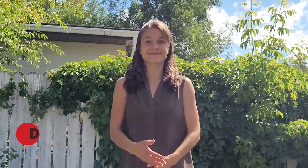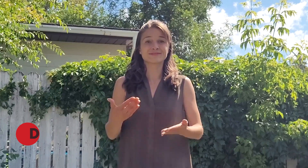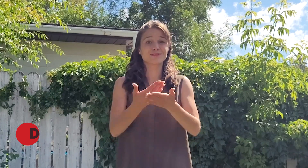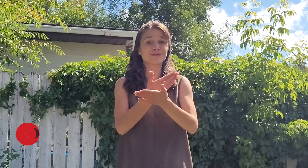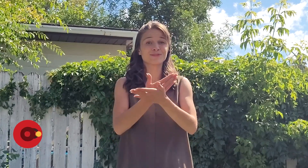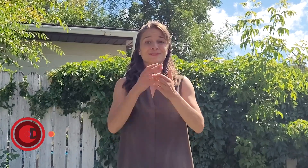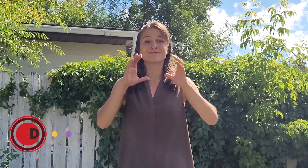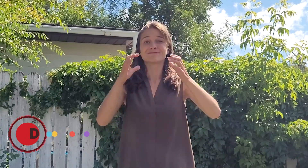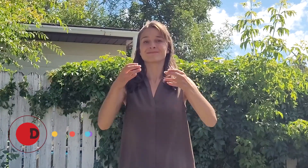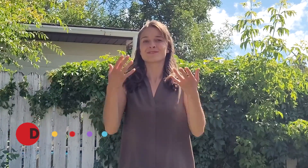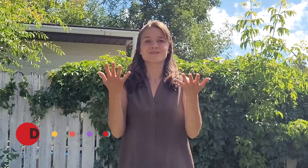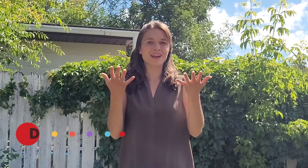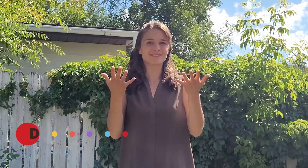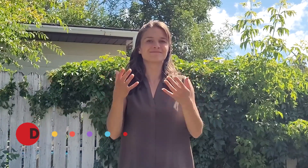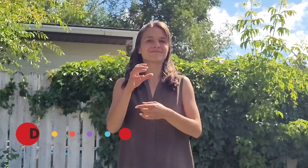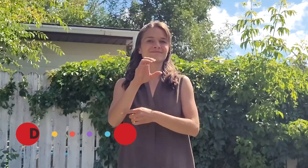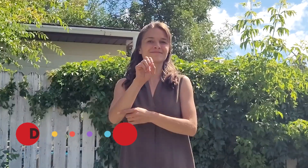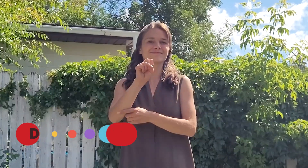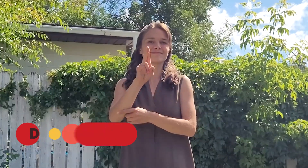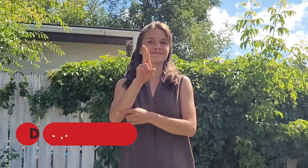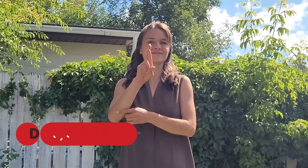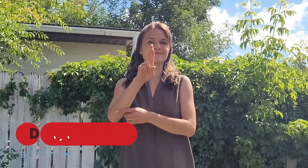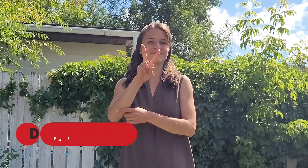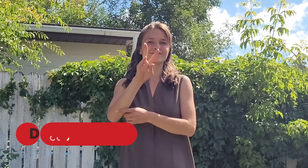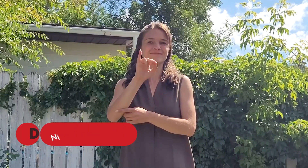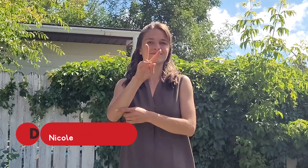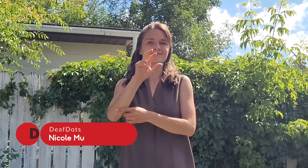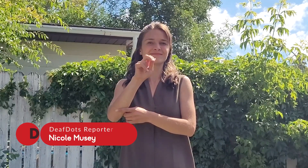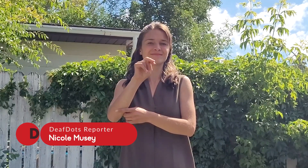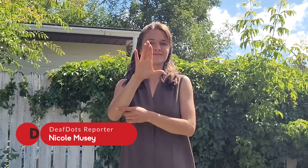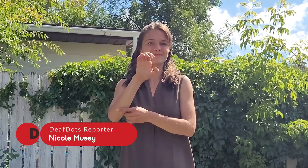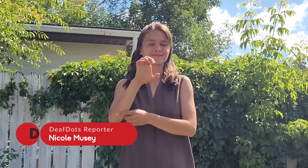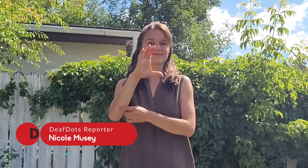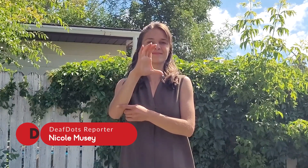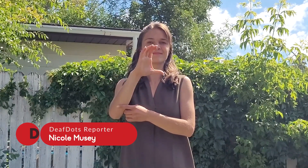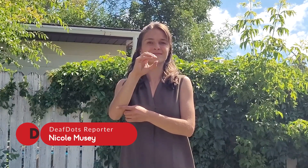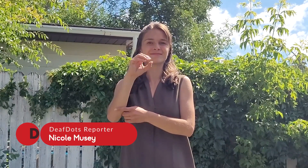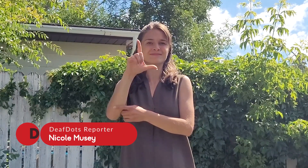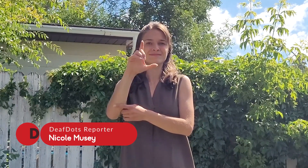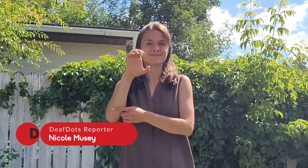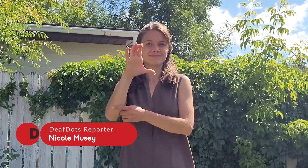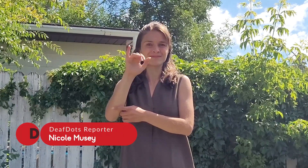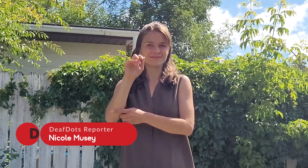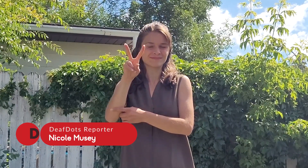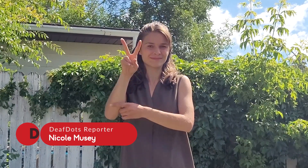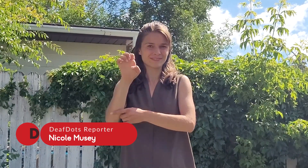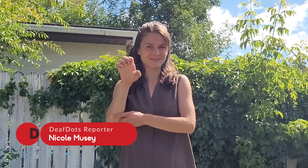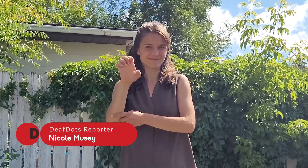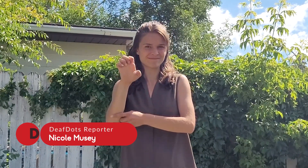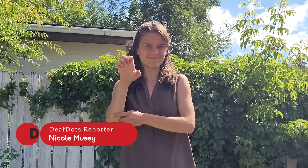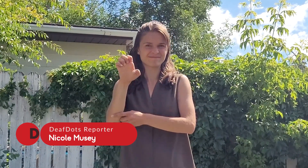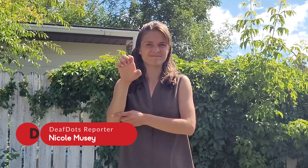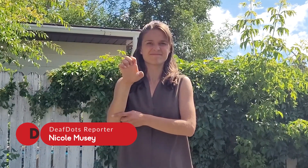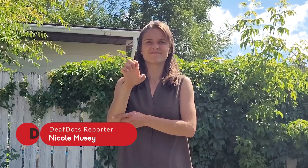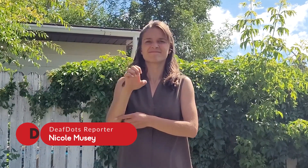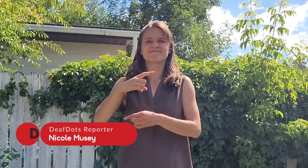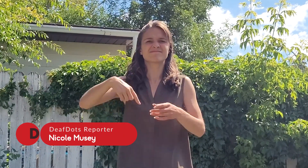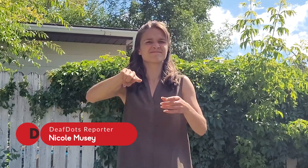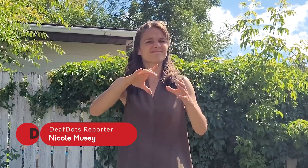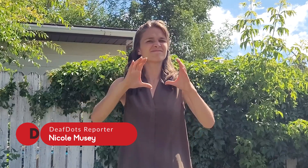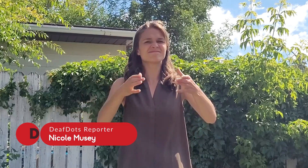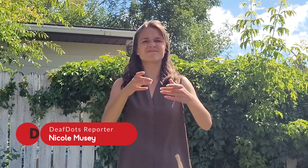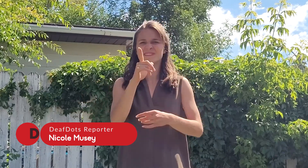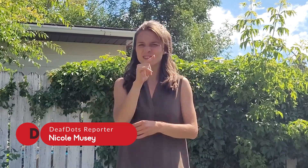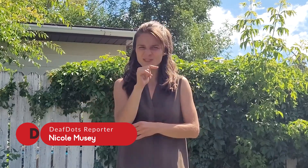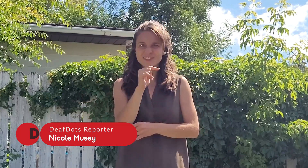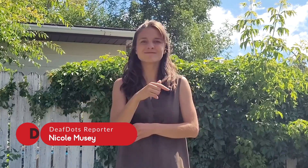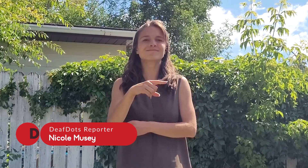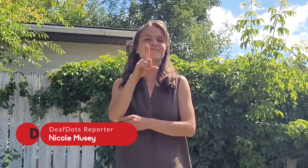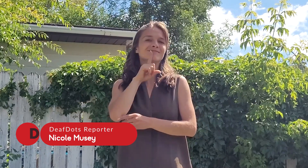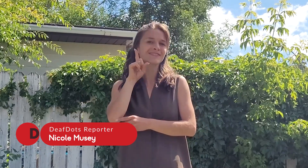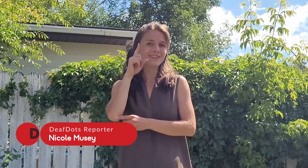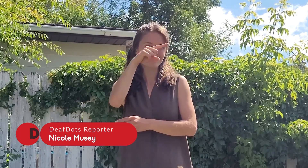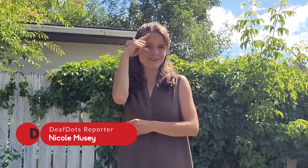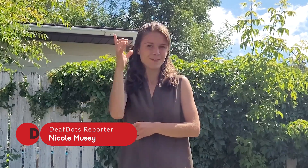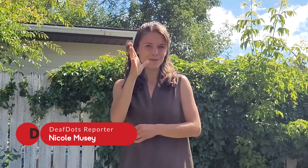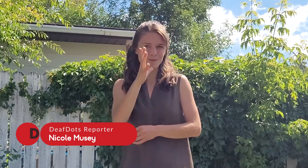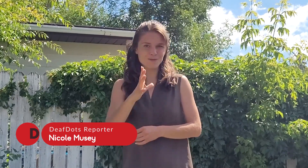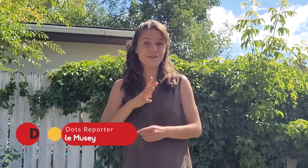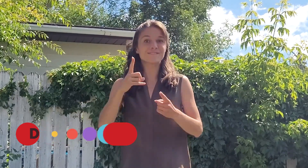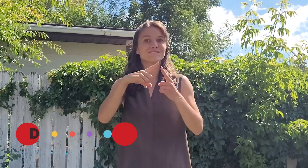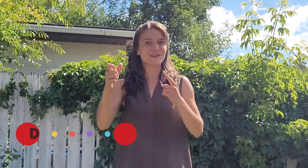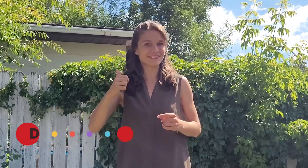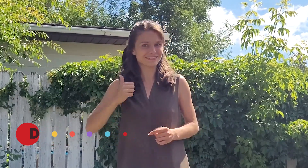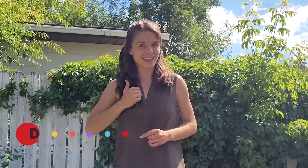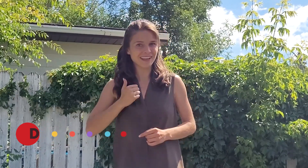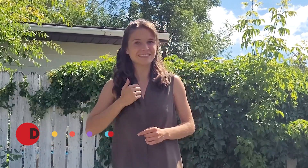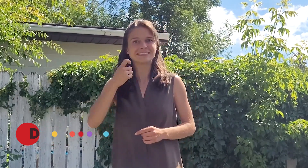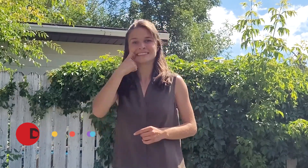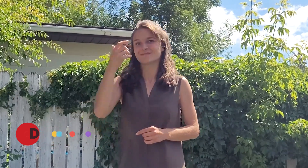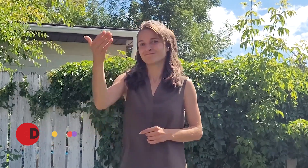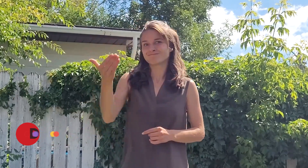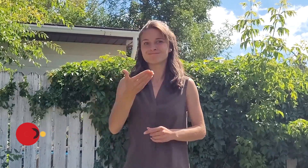[Nicole]: Survivance Collective, a group of Deaf Black Women from Canada were invited